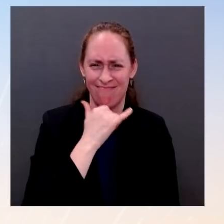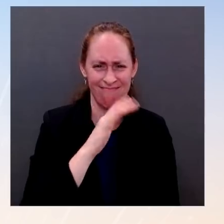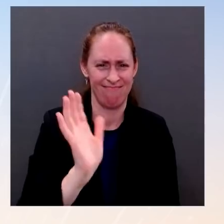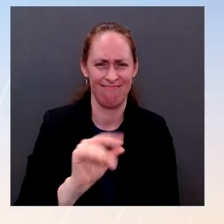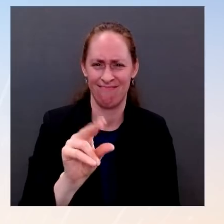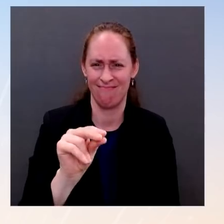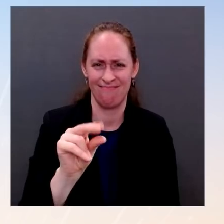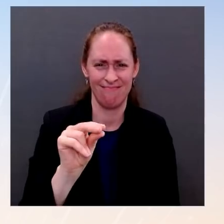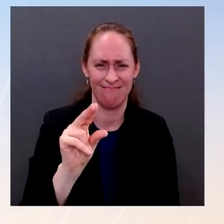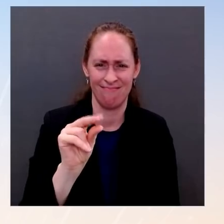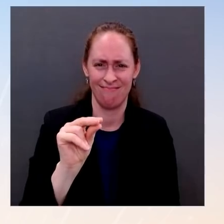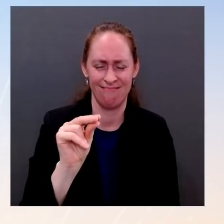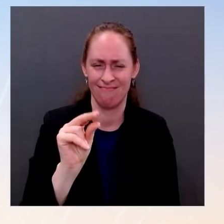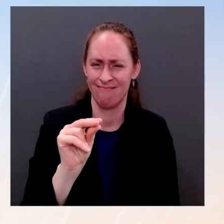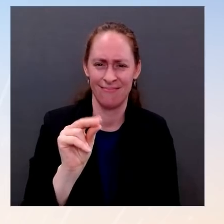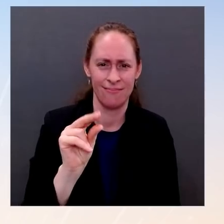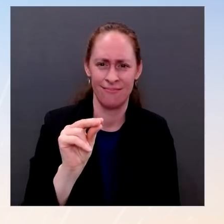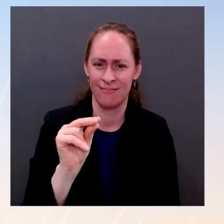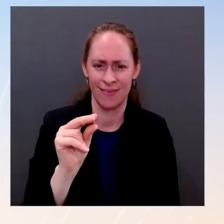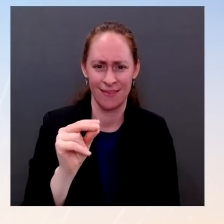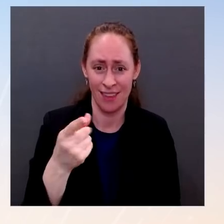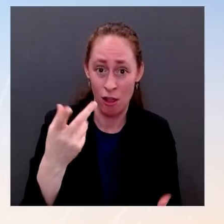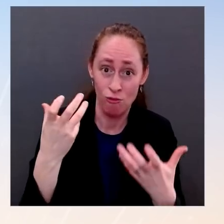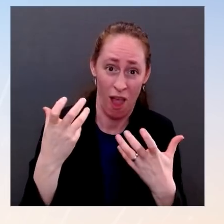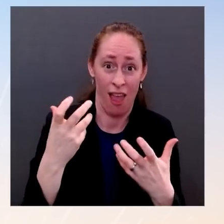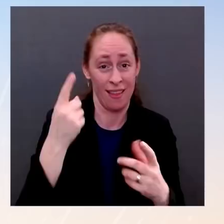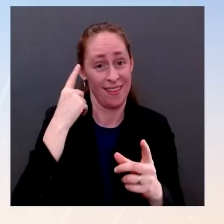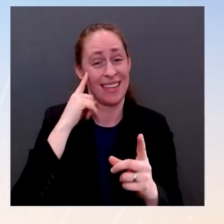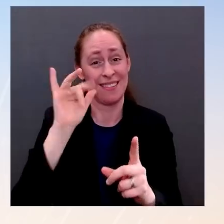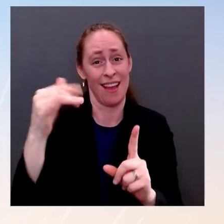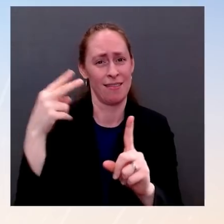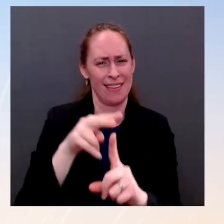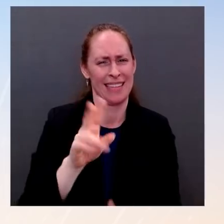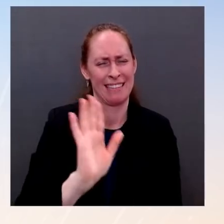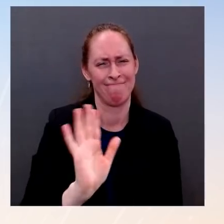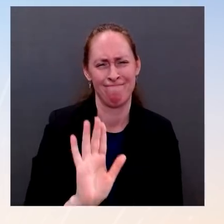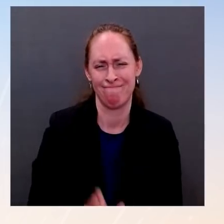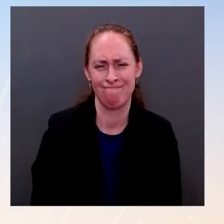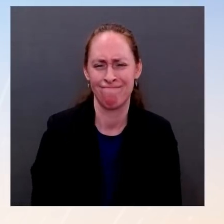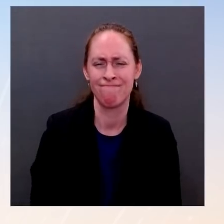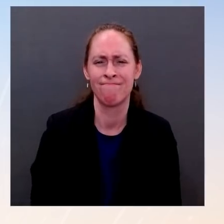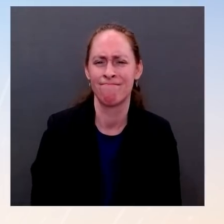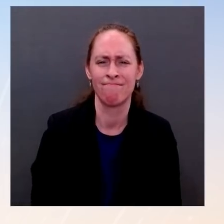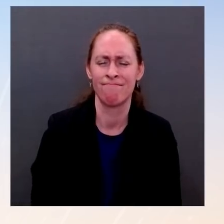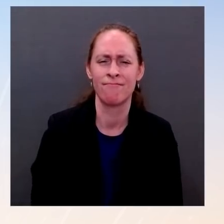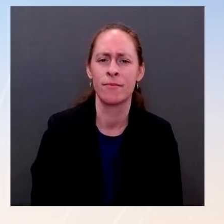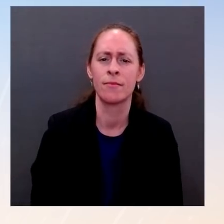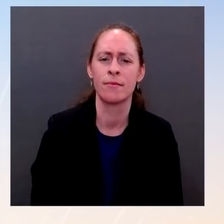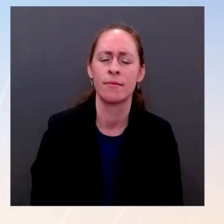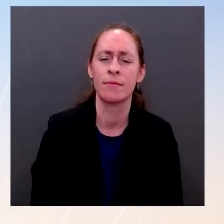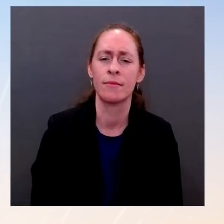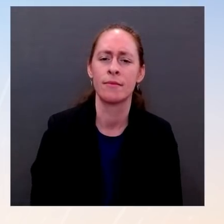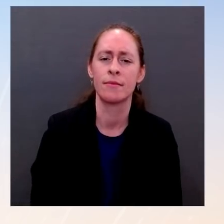is unite hundr- -- countries around the world on a strong package